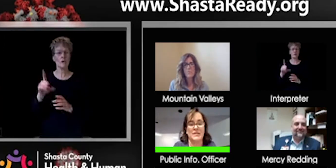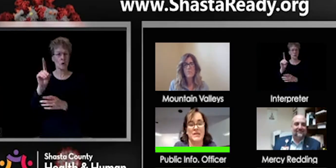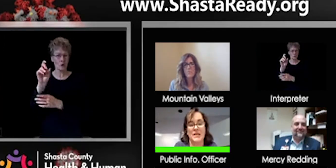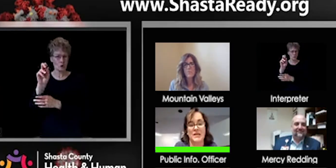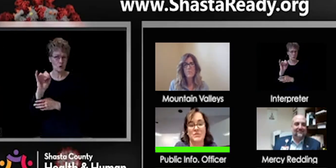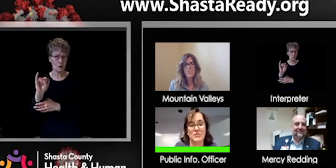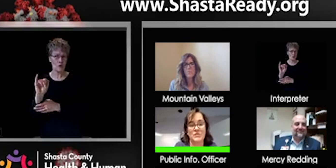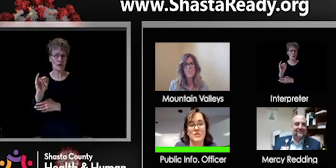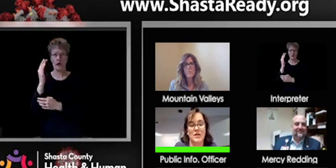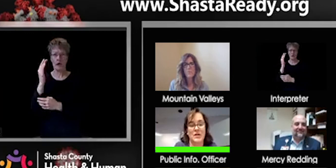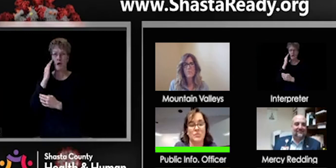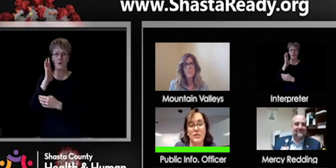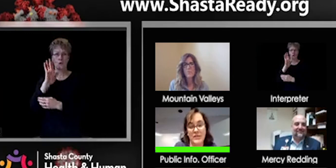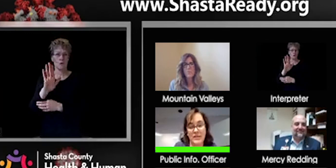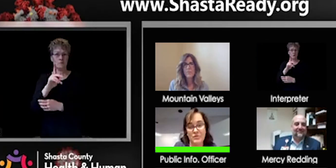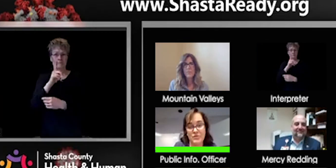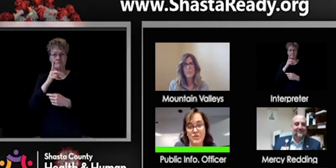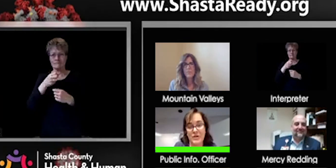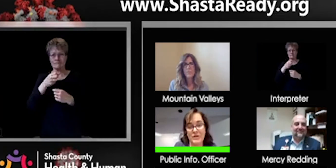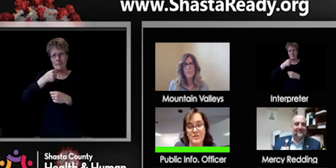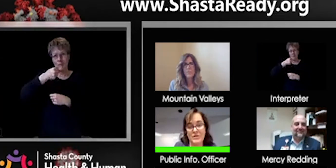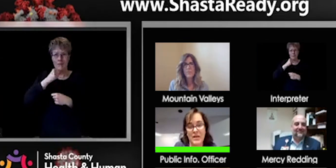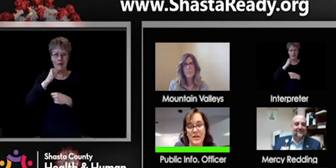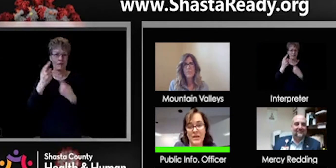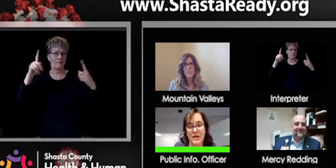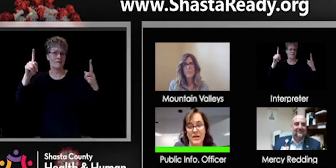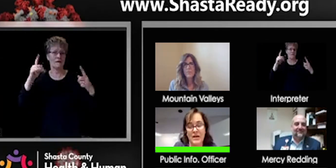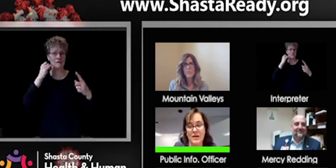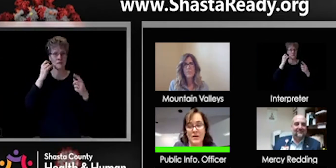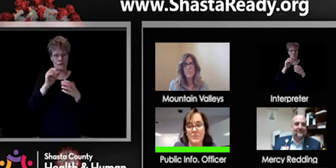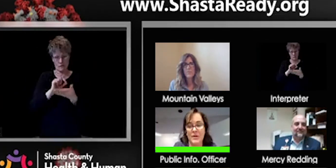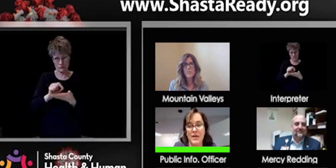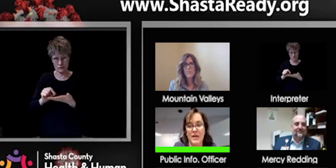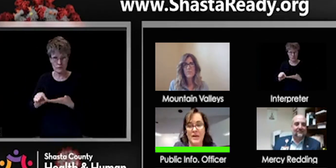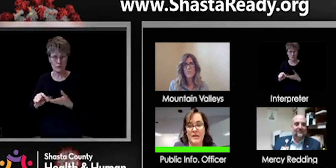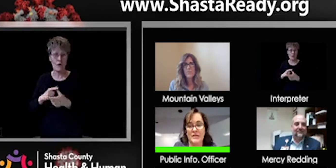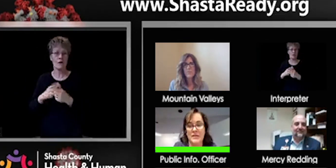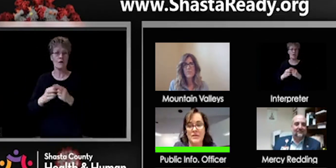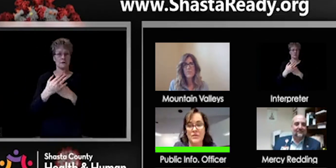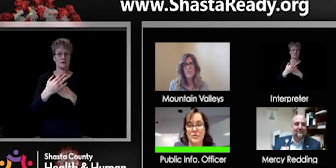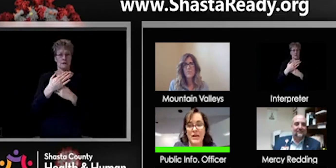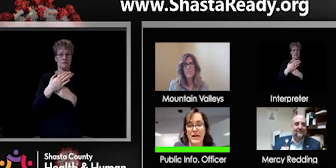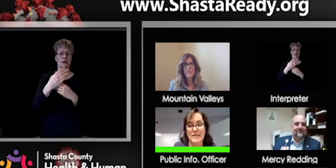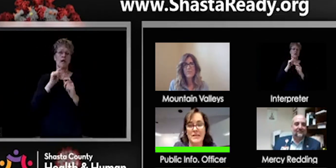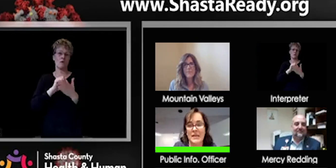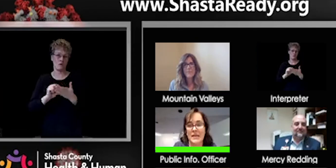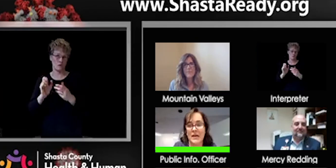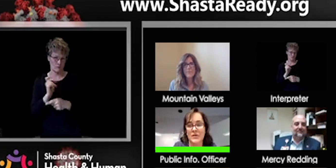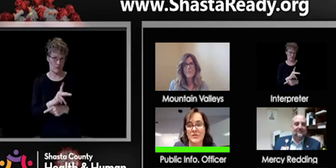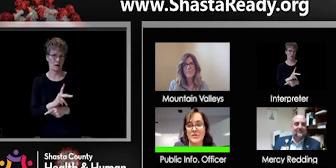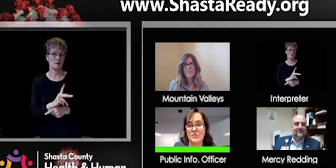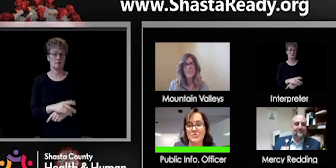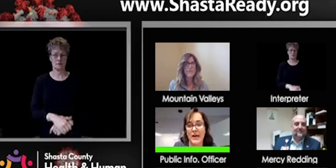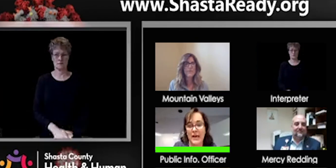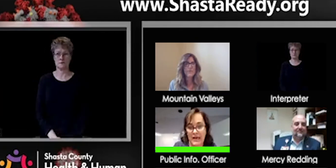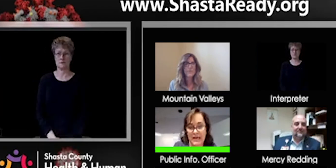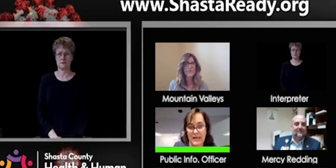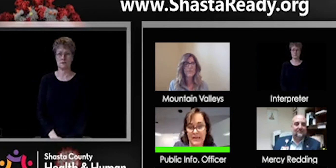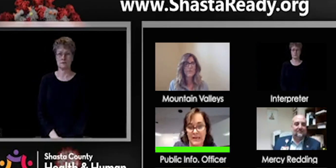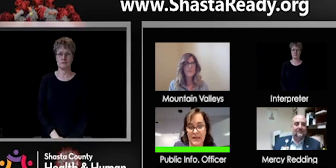best to get written answers to you, if that’s ok. And if no one has anything else to add